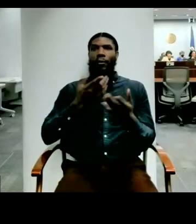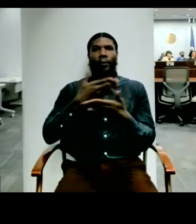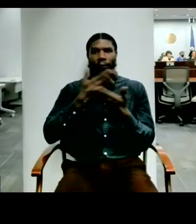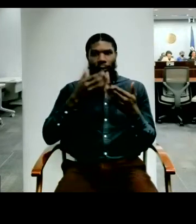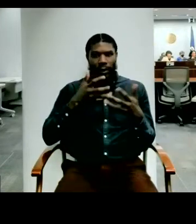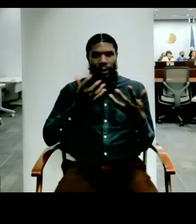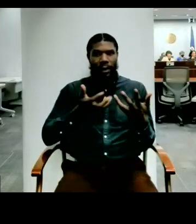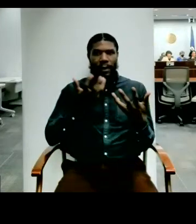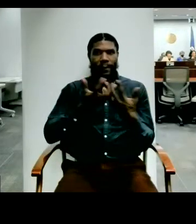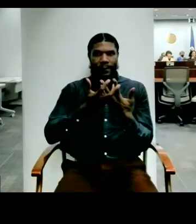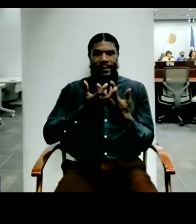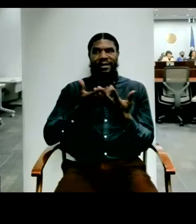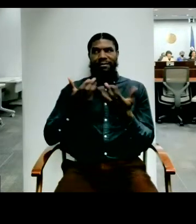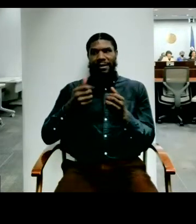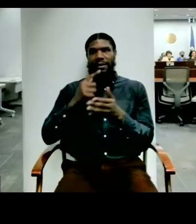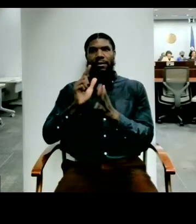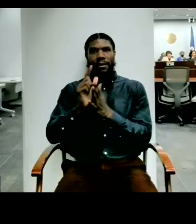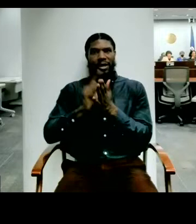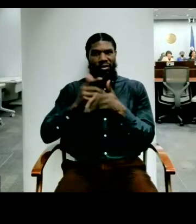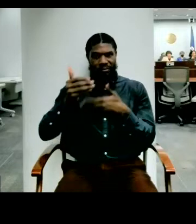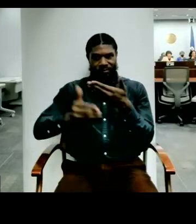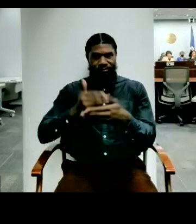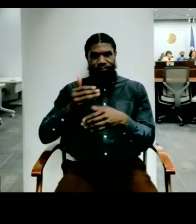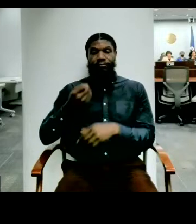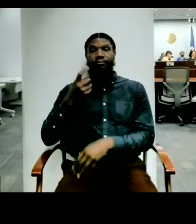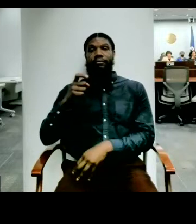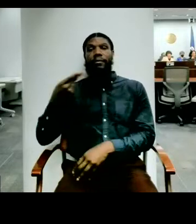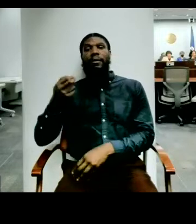practically speaking Hardison allows employers